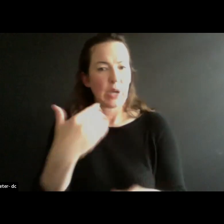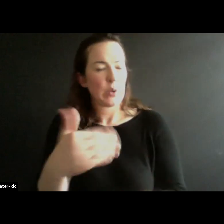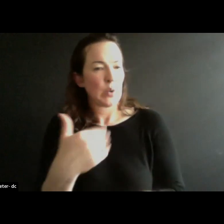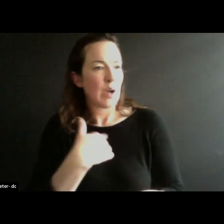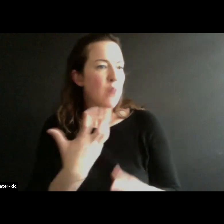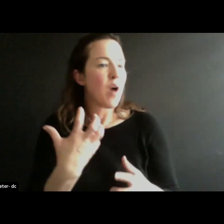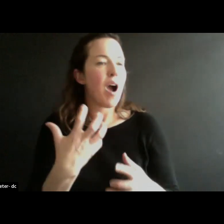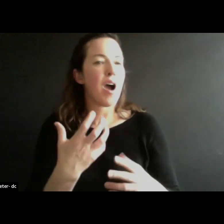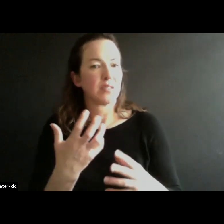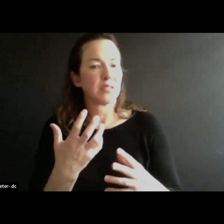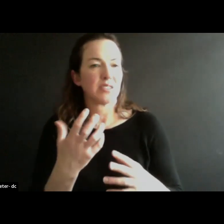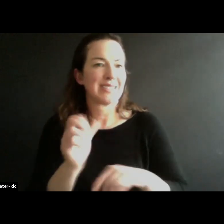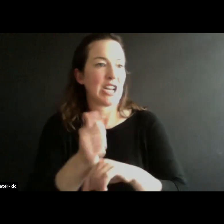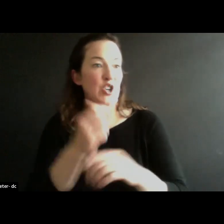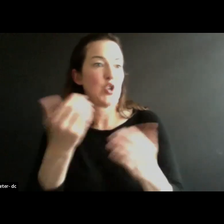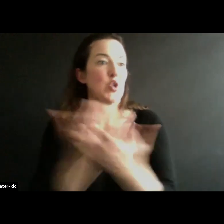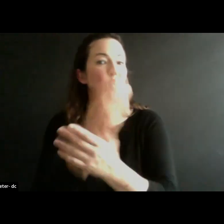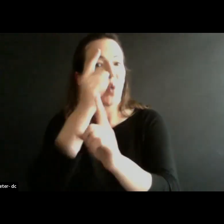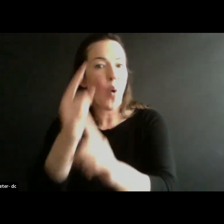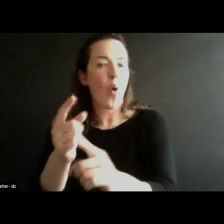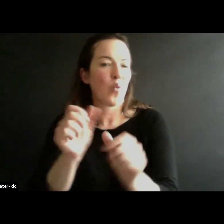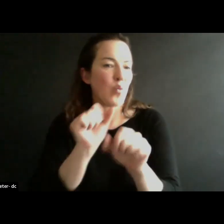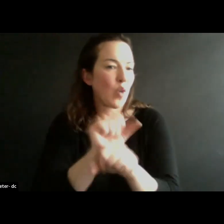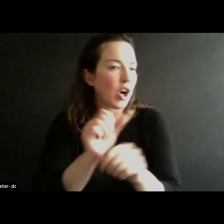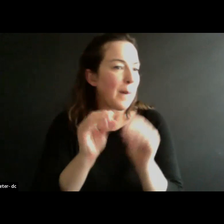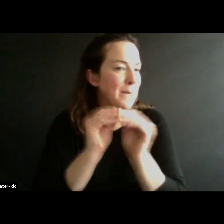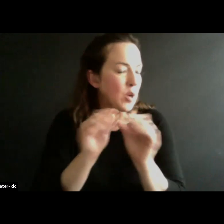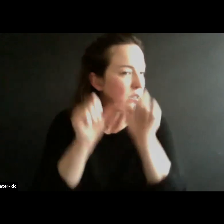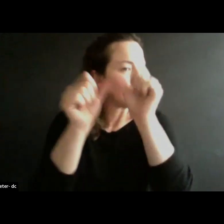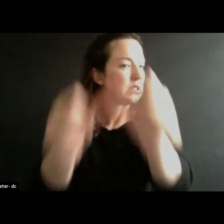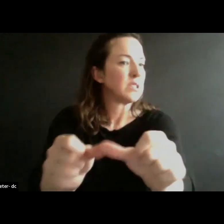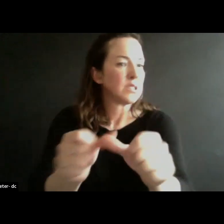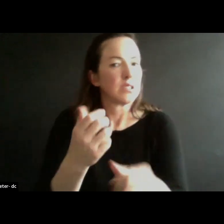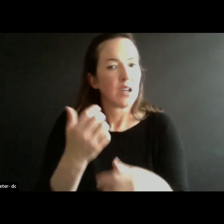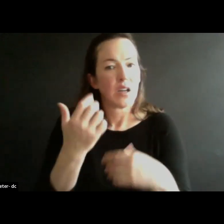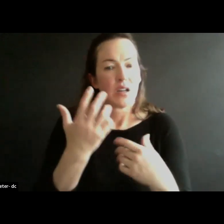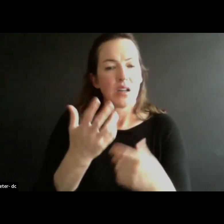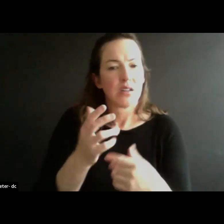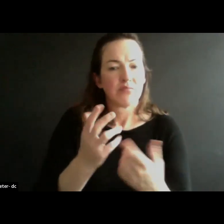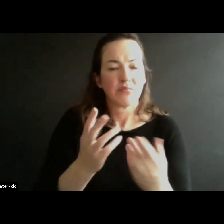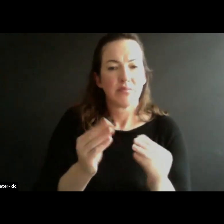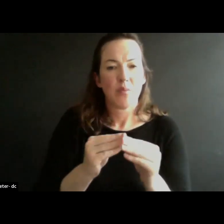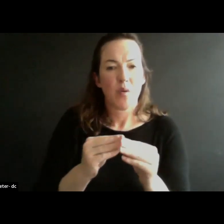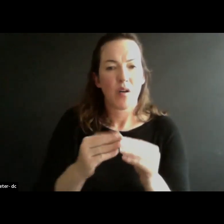to. You know. Set that new goal or work with you in figuring out how to. You know. Do something